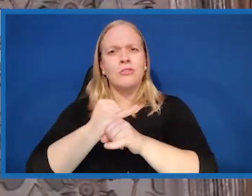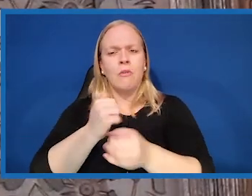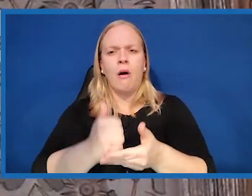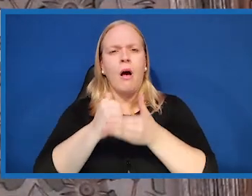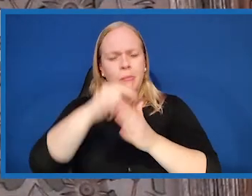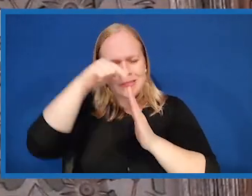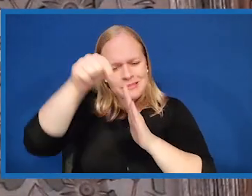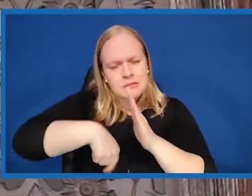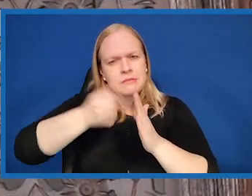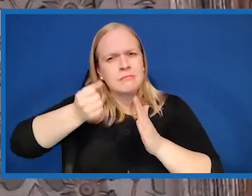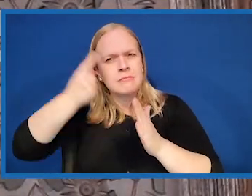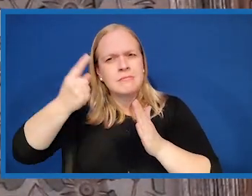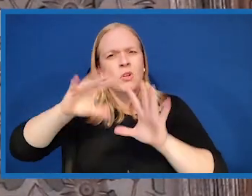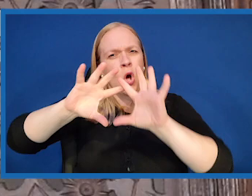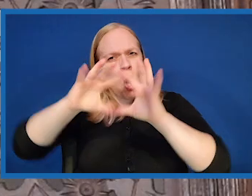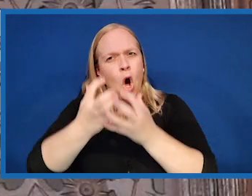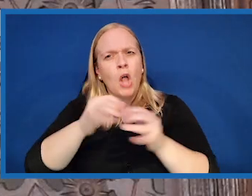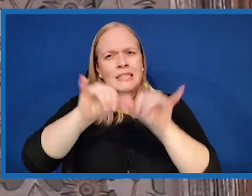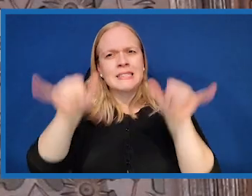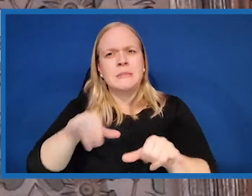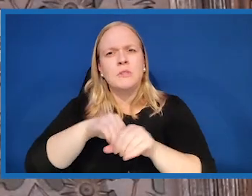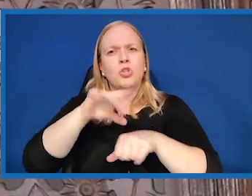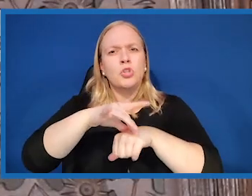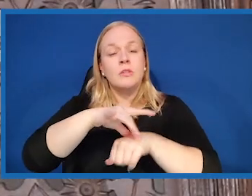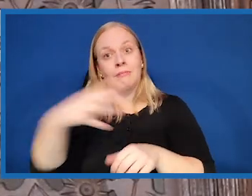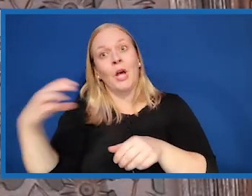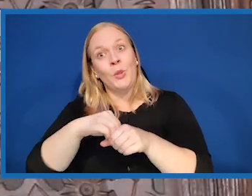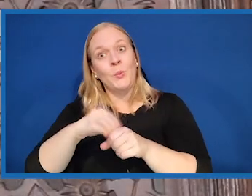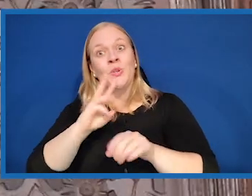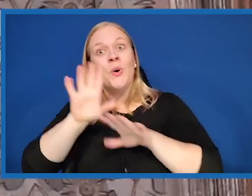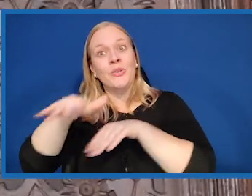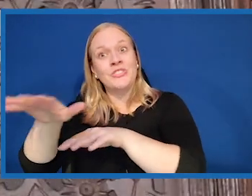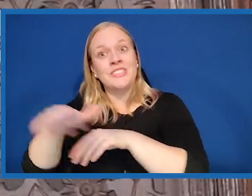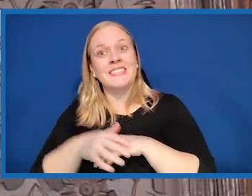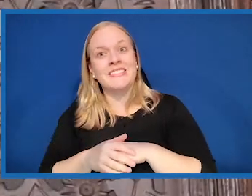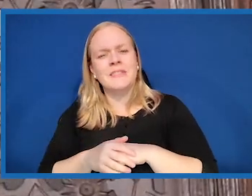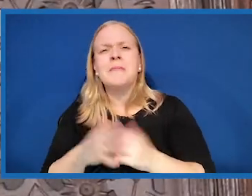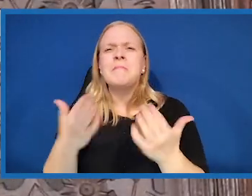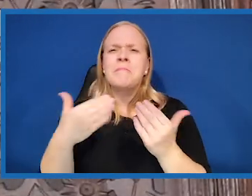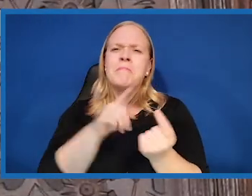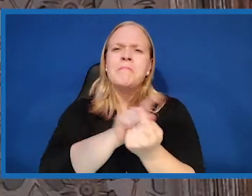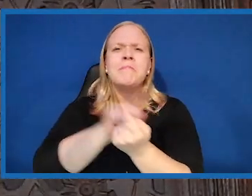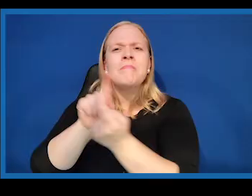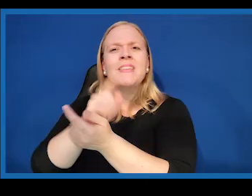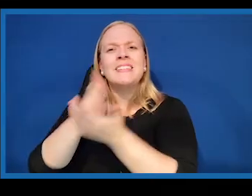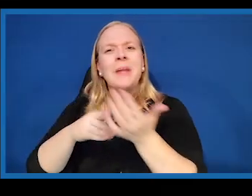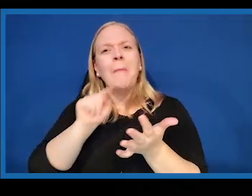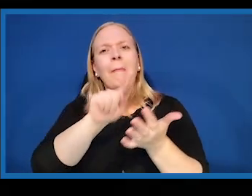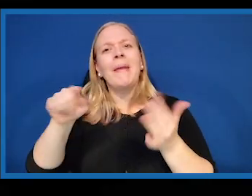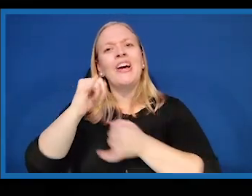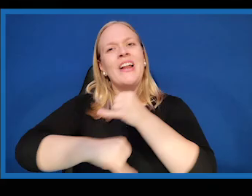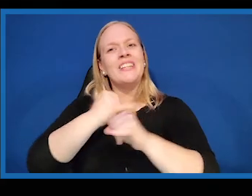INCLUDING OUR OCEANS. LET'S GET TO KNOW SOME OF THE PEOPLE BEHIND THIS TRULY INTERNATIONAL MISSION. THIS IS THIS BIG